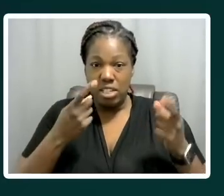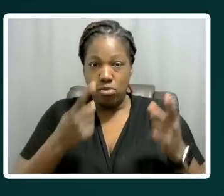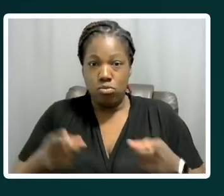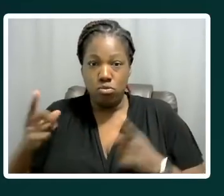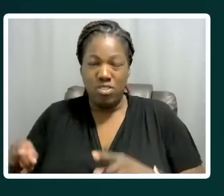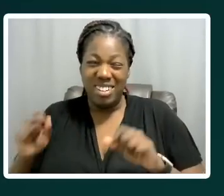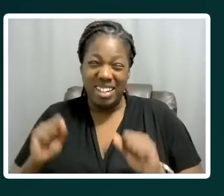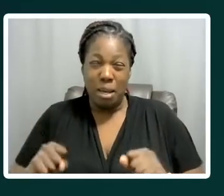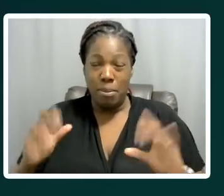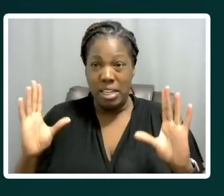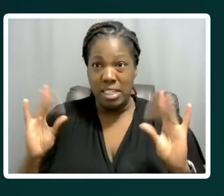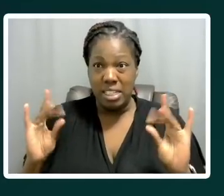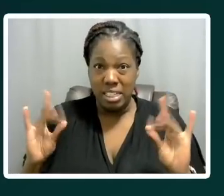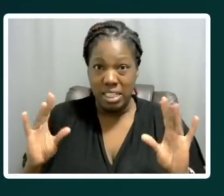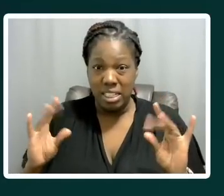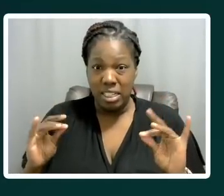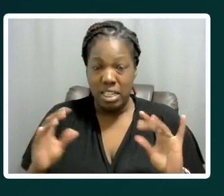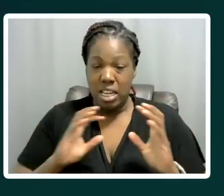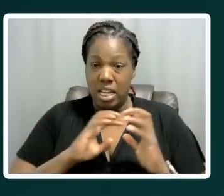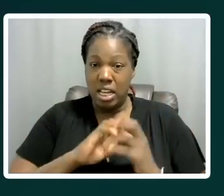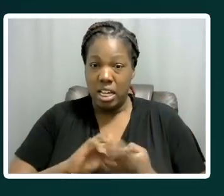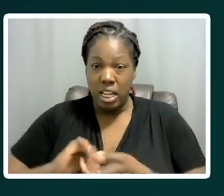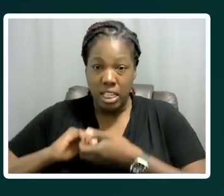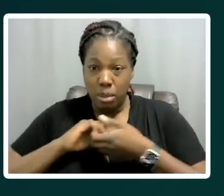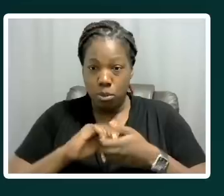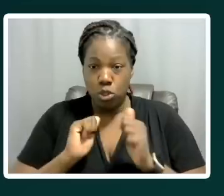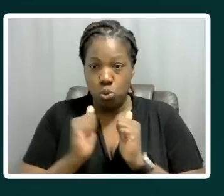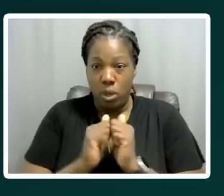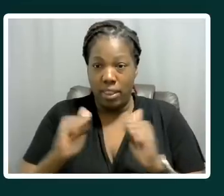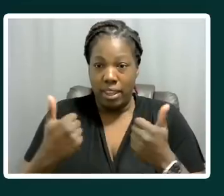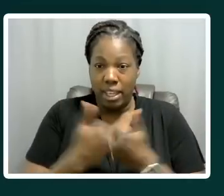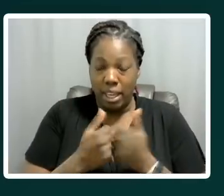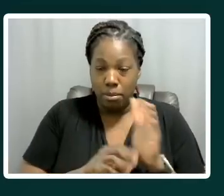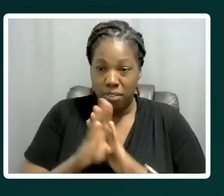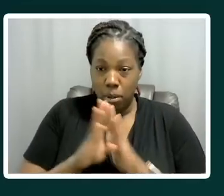In close collaboration with our game developer and curriculum developers, I'm able to translate